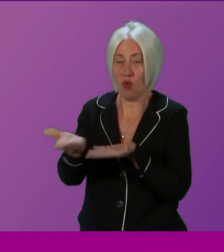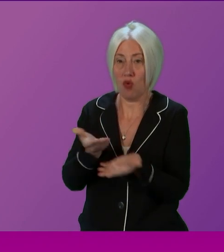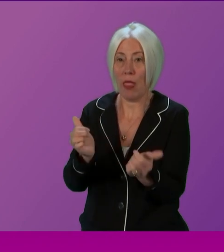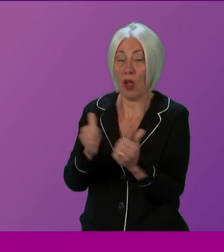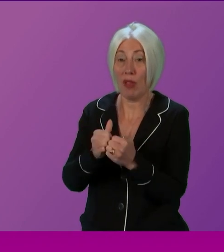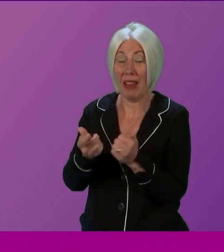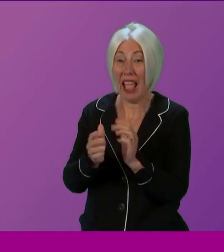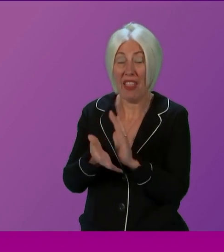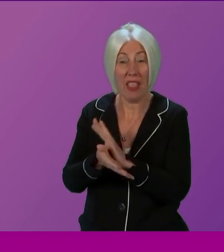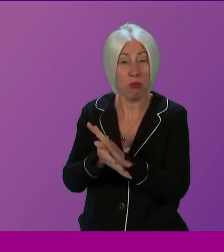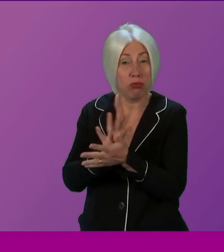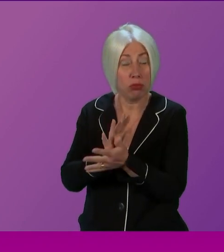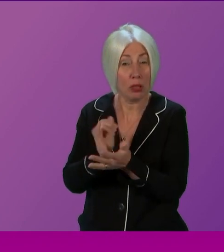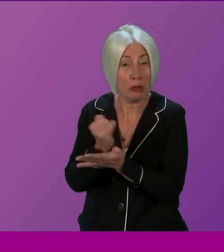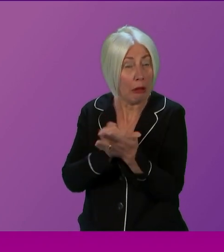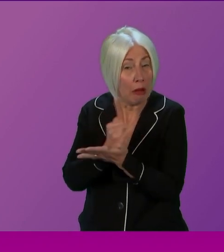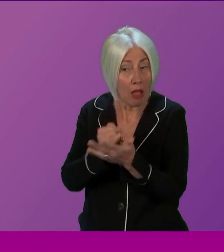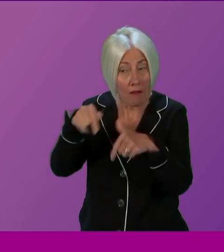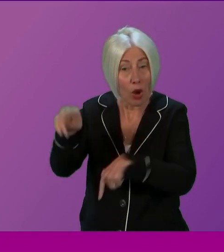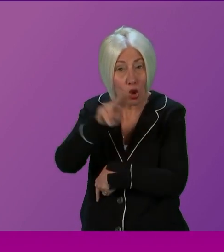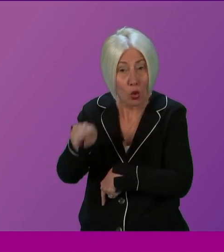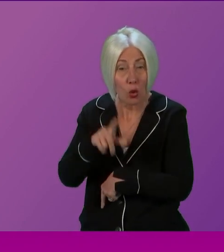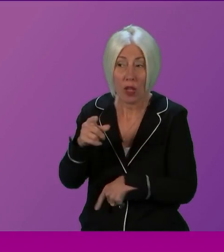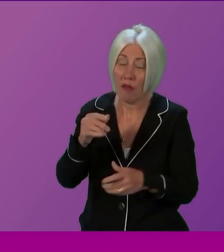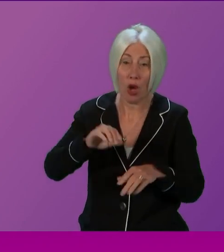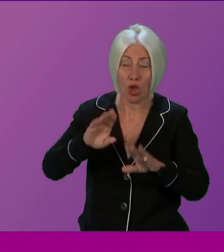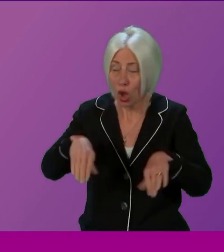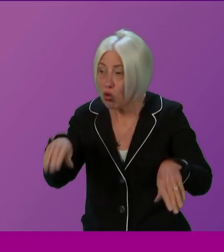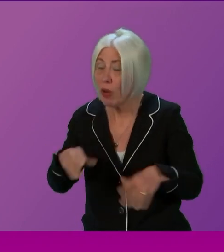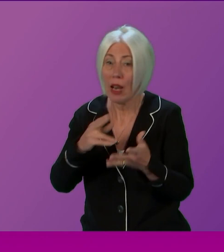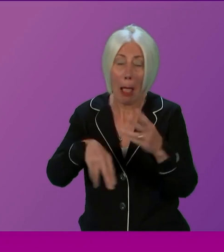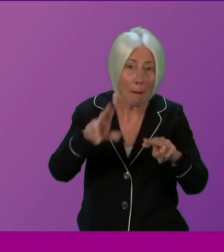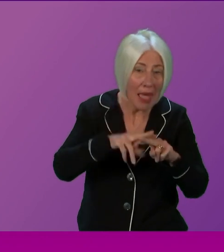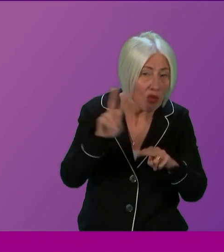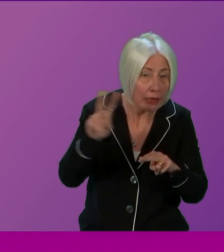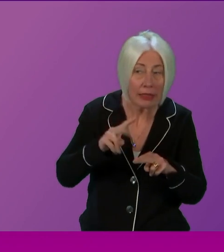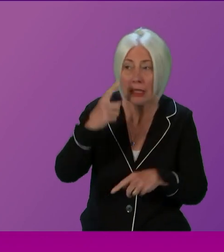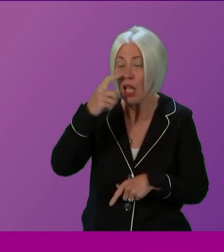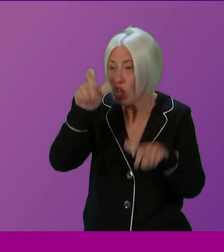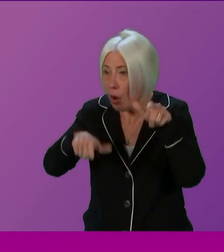agree that Scotland’s teachers, parents, children and young people deserve better?